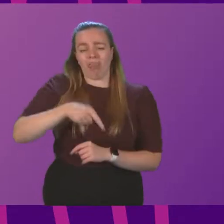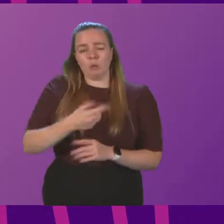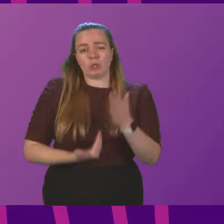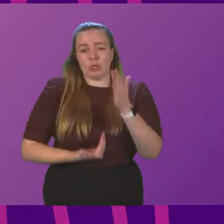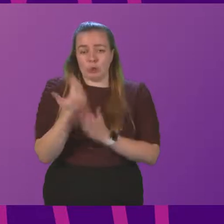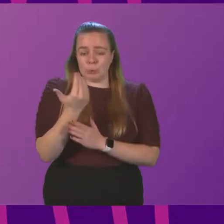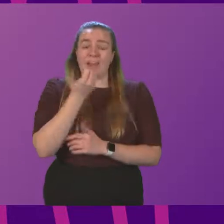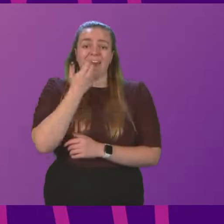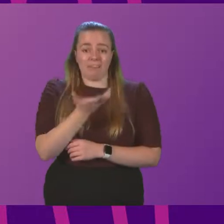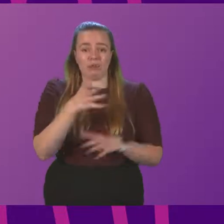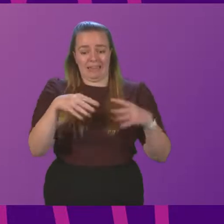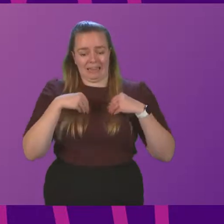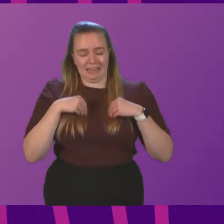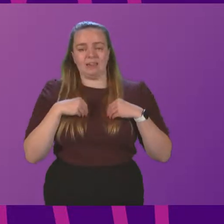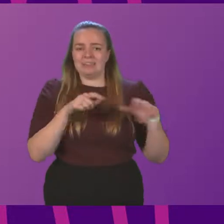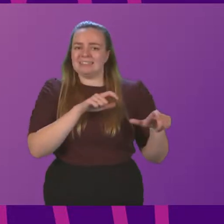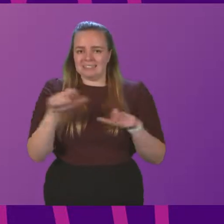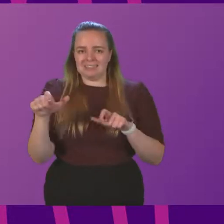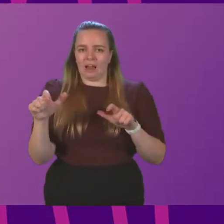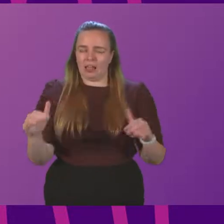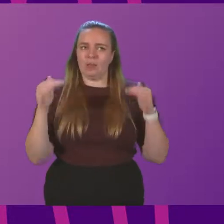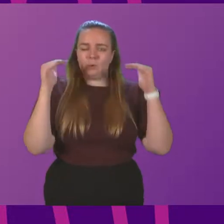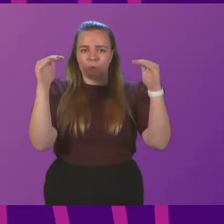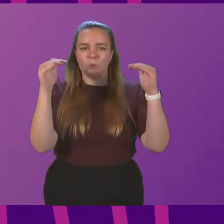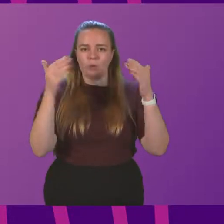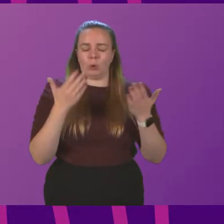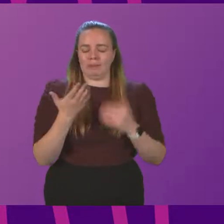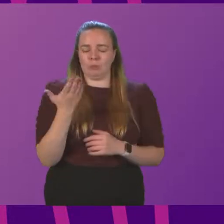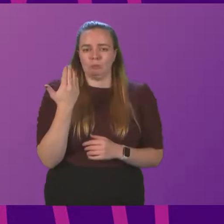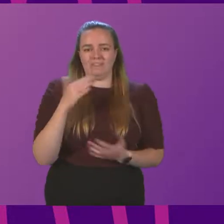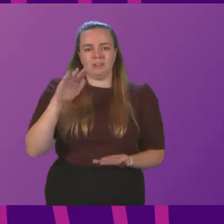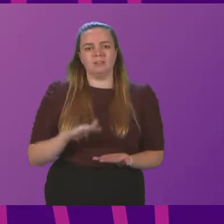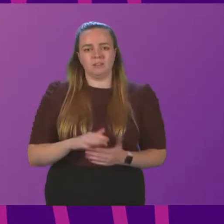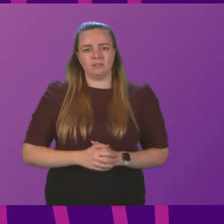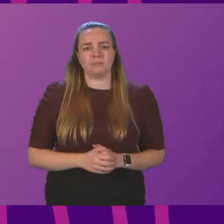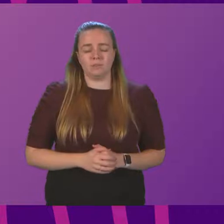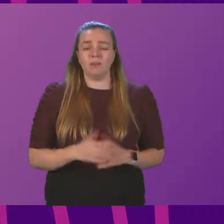per day, it is still at a level well above previous lows. There are early signs that case